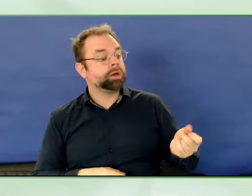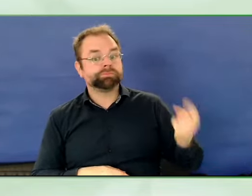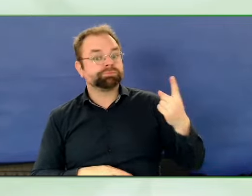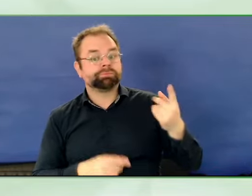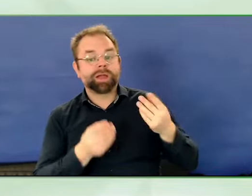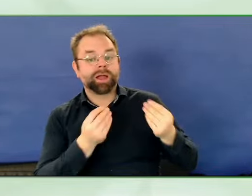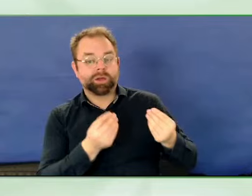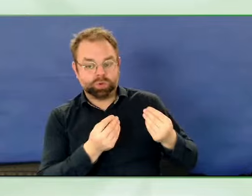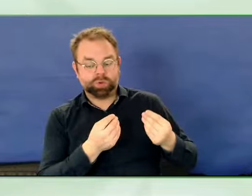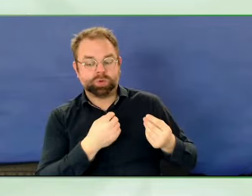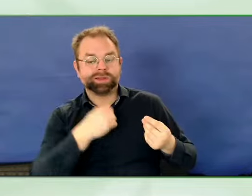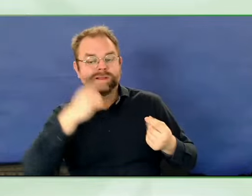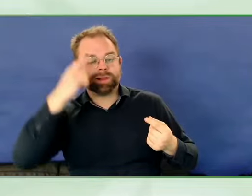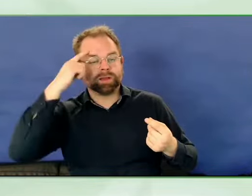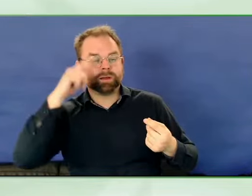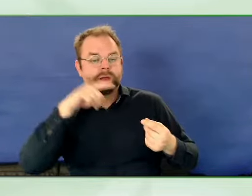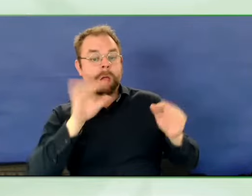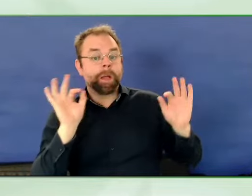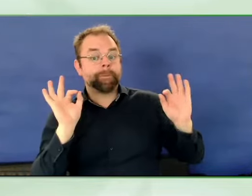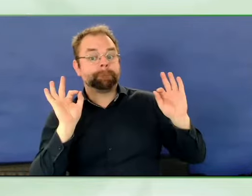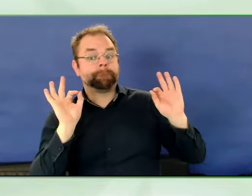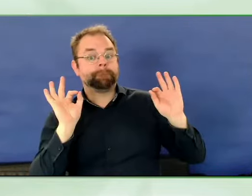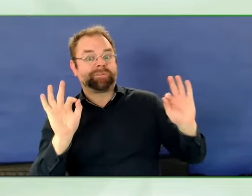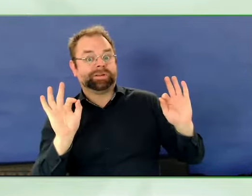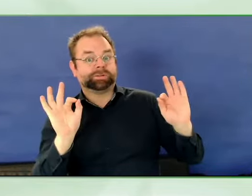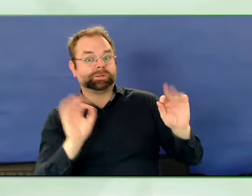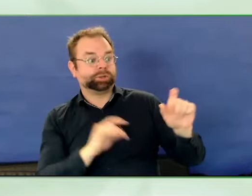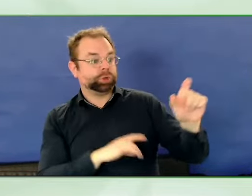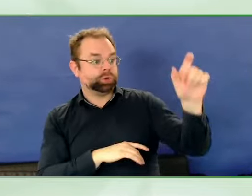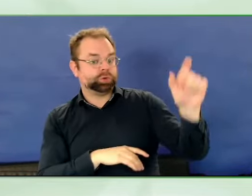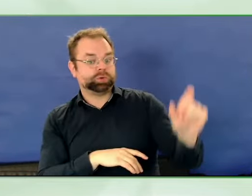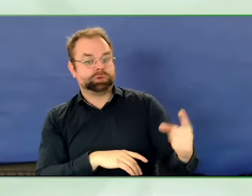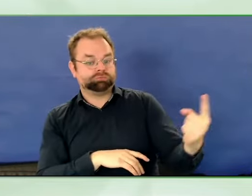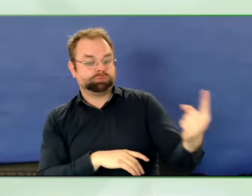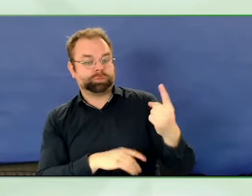opportunity because second-hand actually never solved my problem.